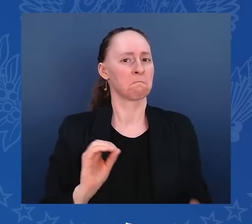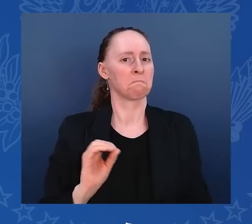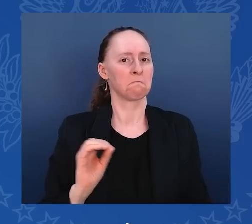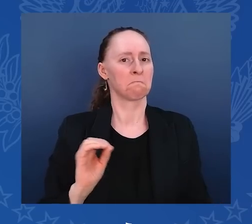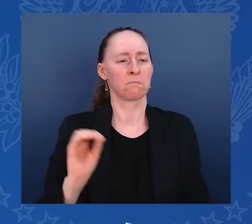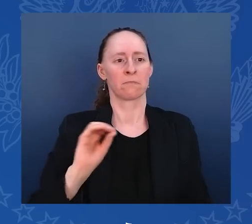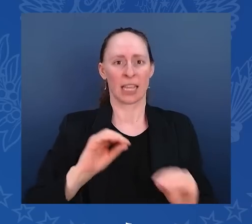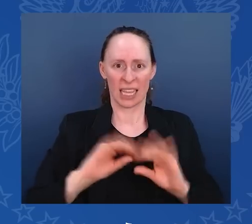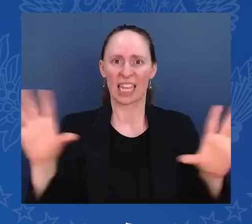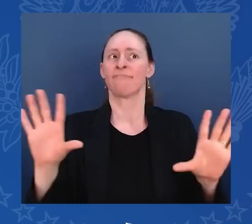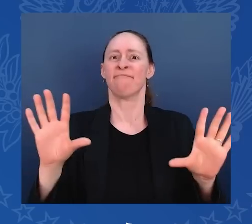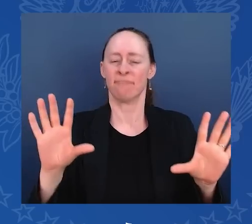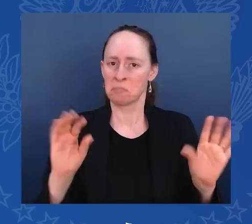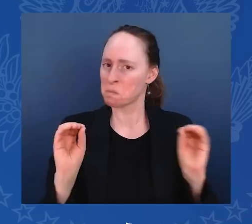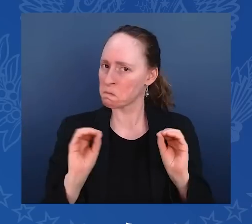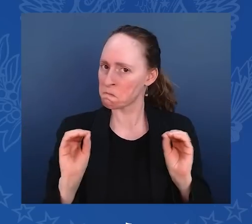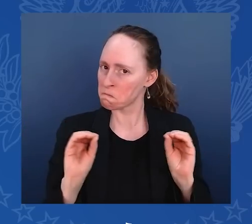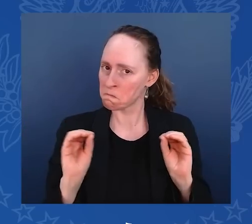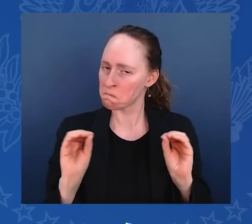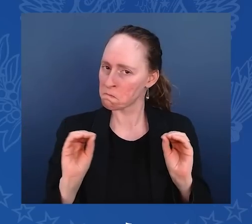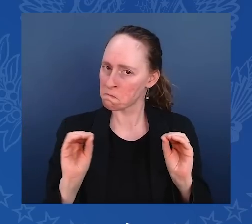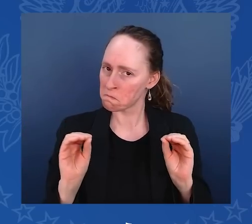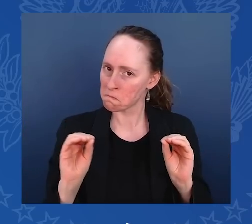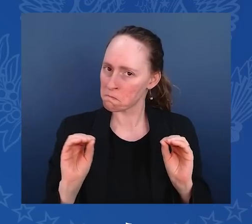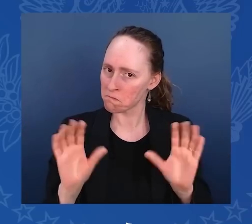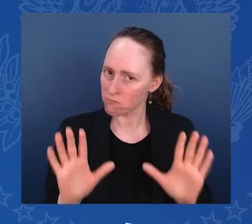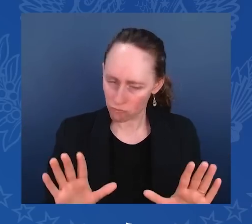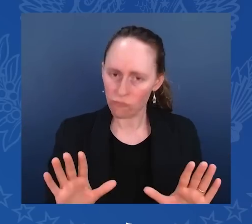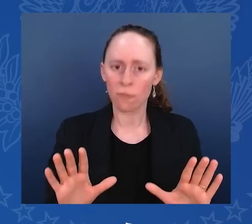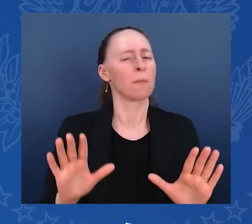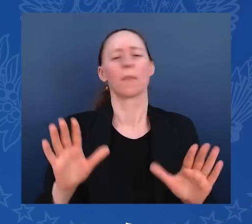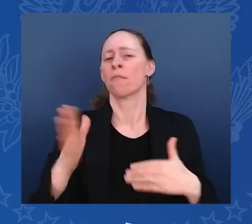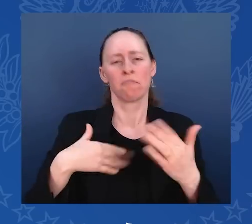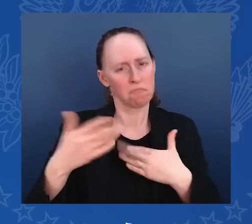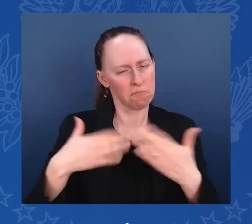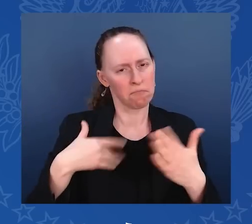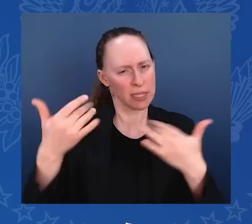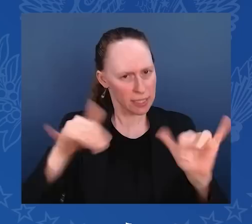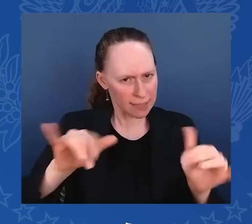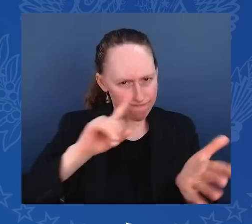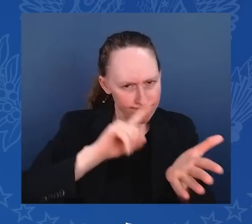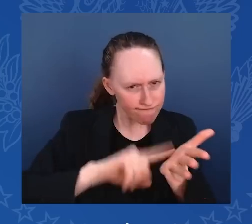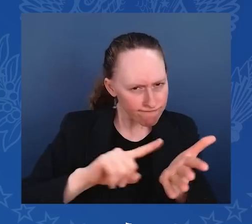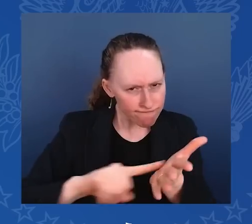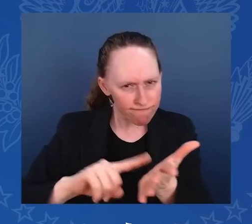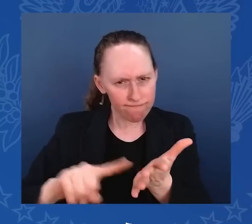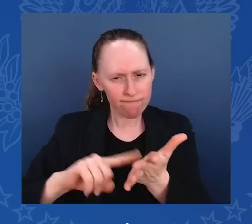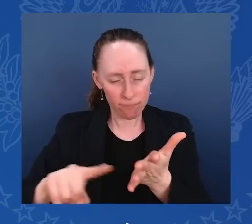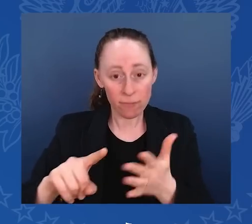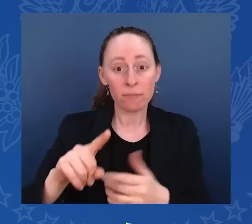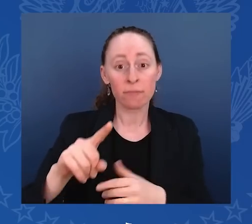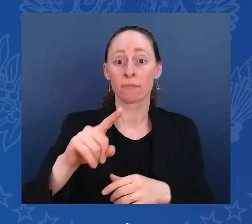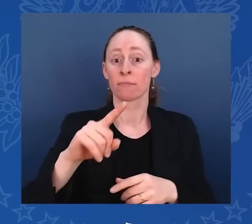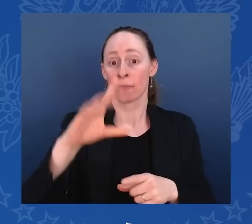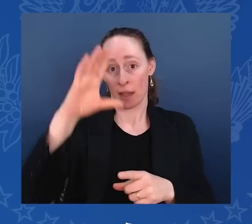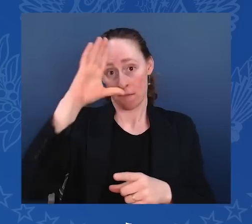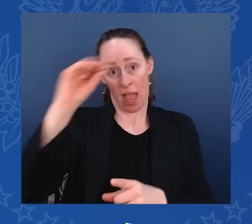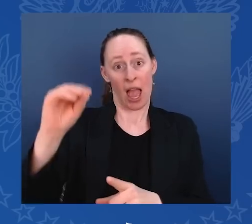I've directed them to keep looking. The individual who rented the truck to explode -- that exploded in Las Vegas also served as active duty U.S. Army.